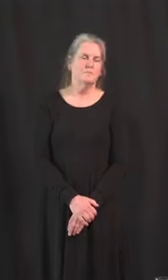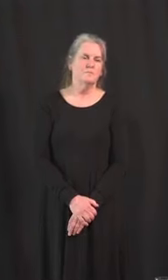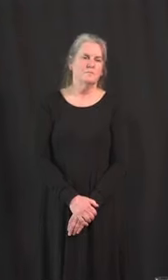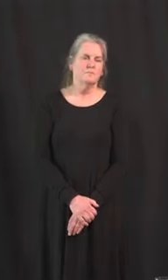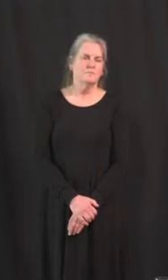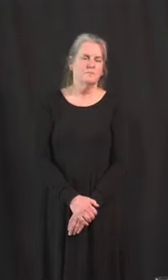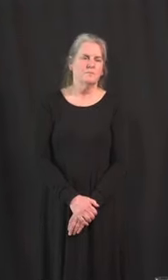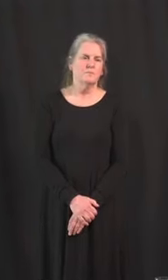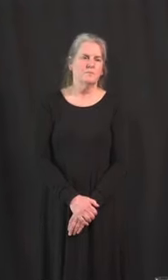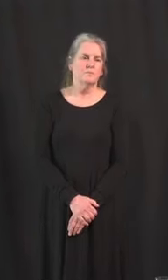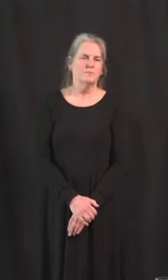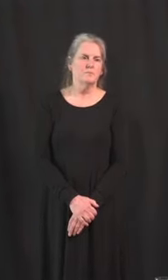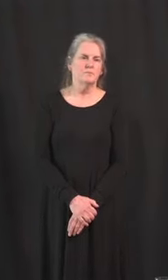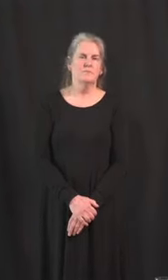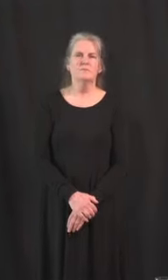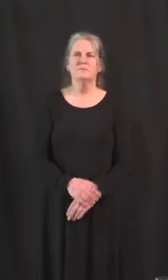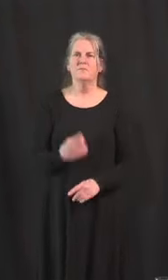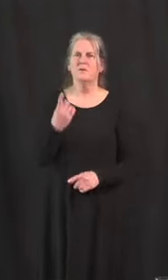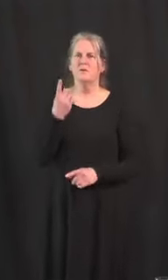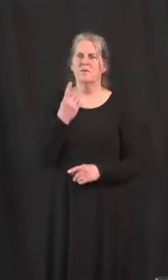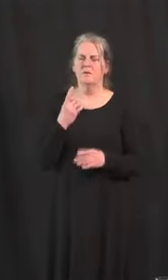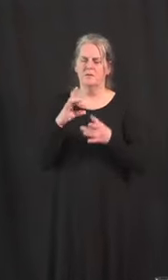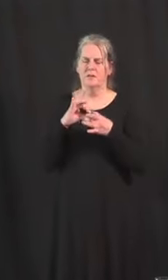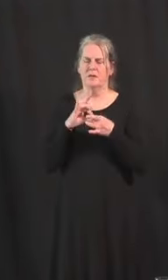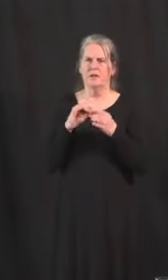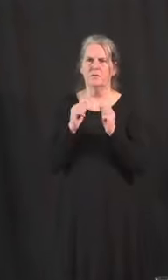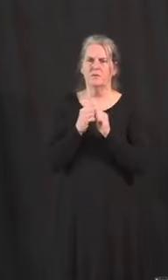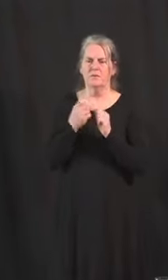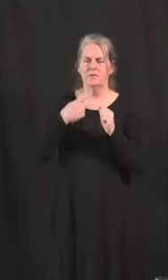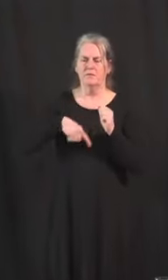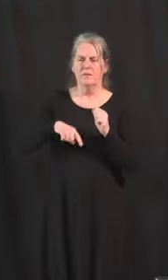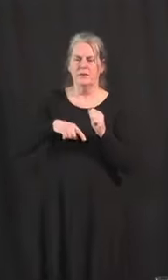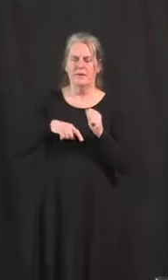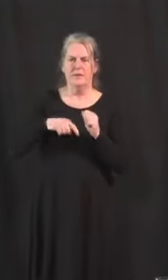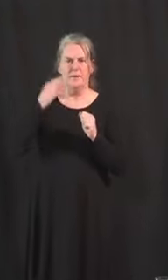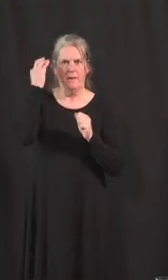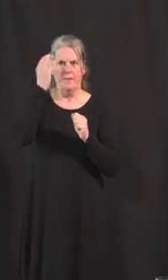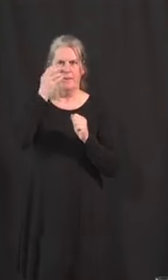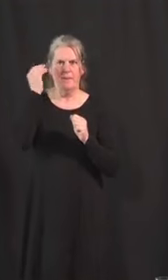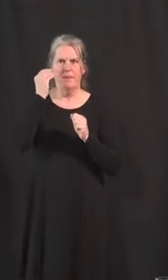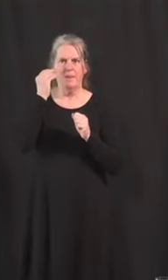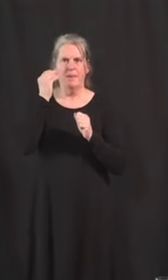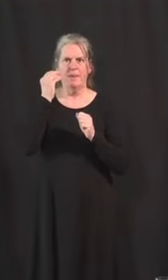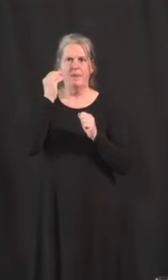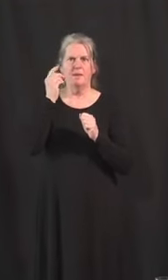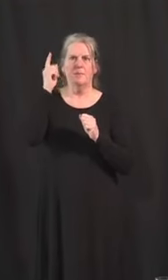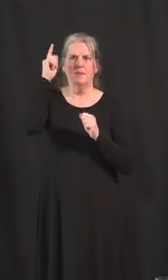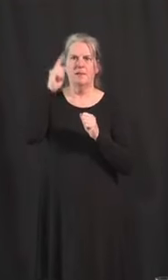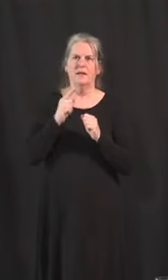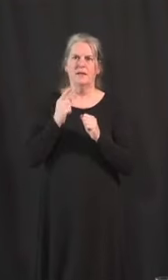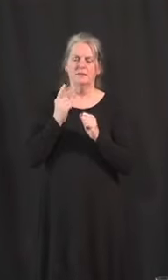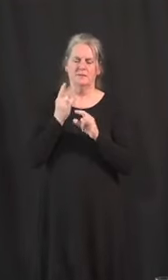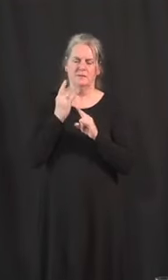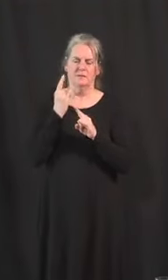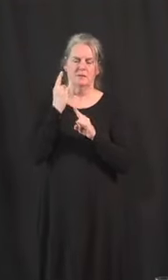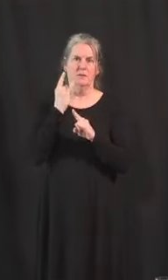THE QUESTION IS ABOUT WHETHER WE ARE CONTEMPLATING REDUCING ALCOHOL SALES IN VIEW OF AN ASSOCIATION WITH DOMESTIC